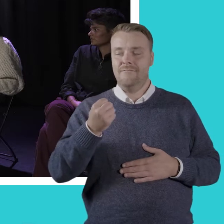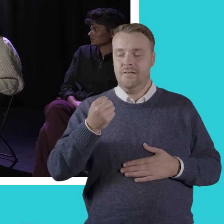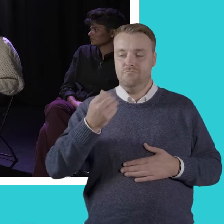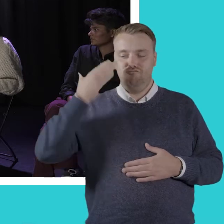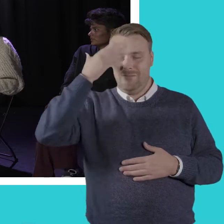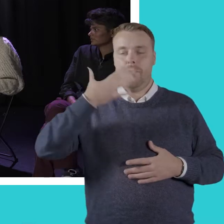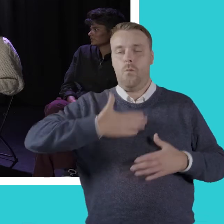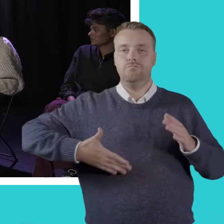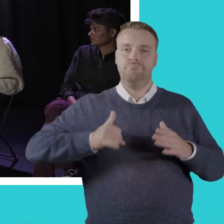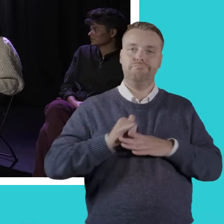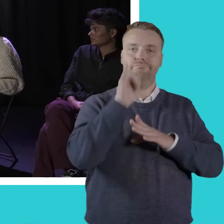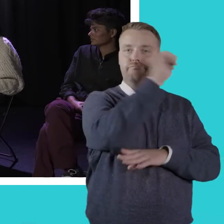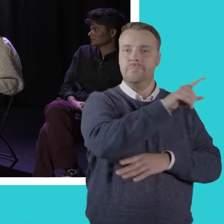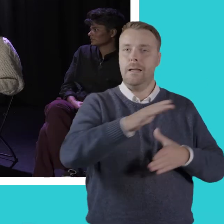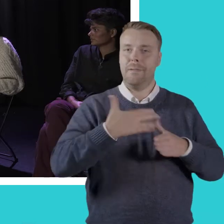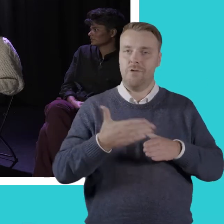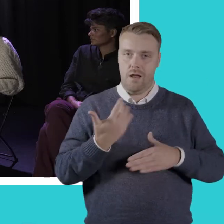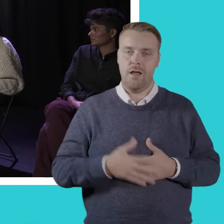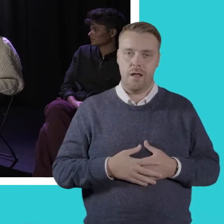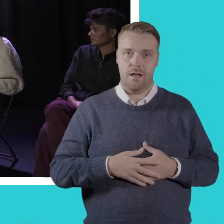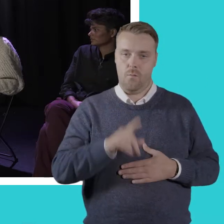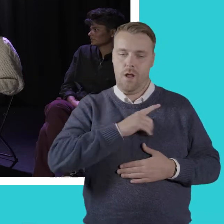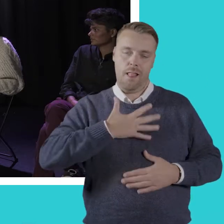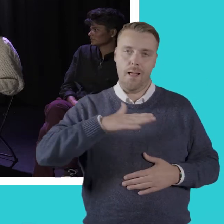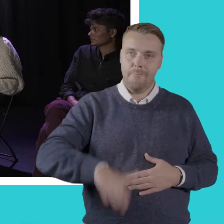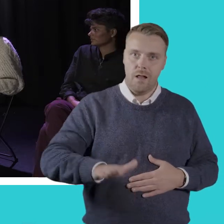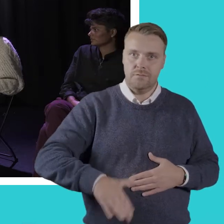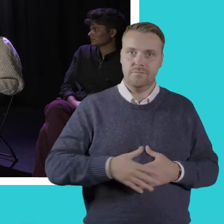didn't grow up in the best financial situation. I was lucky enough to go to Grenada quite a few